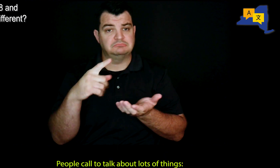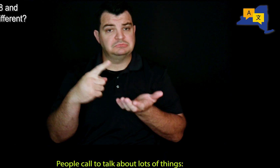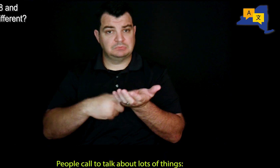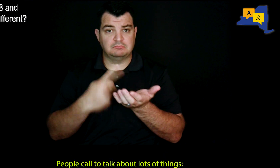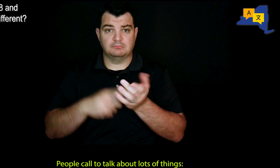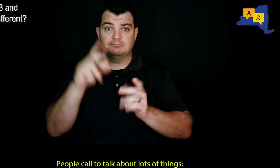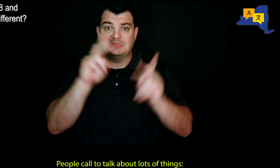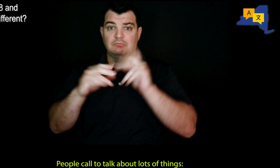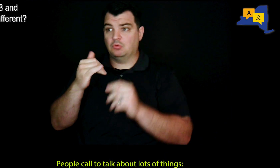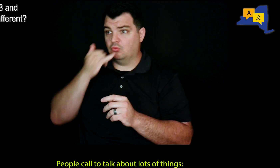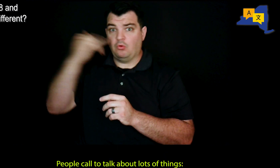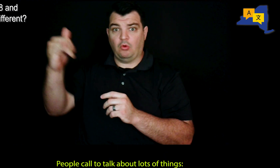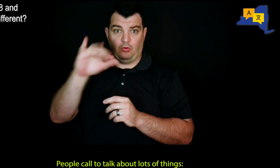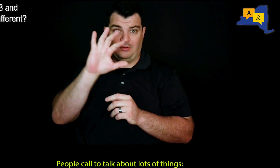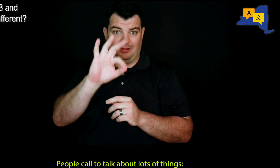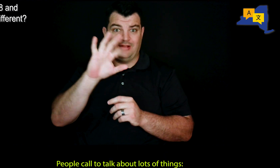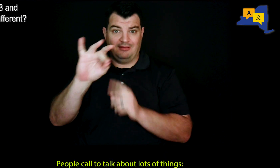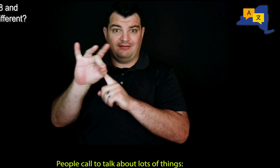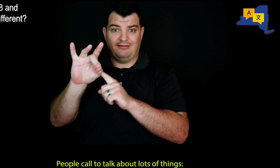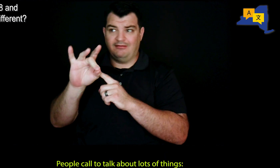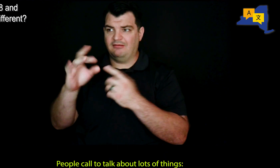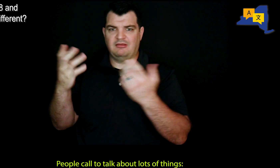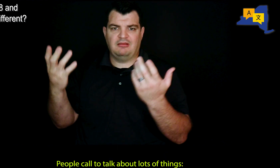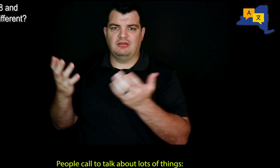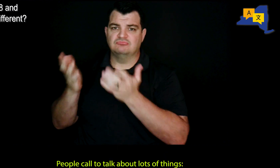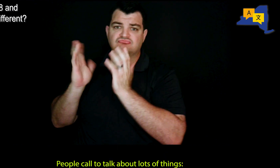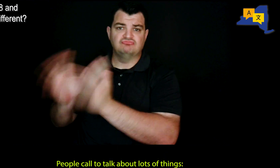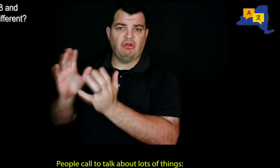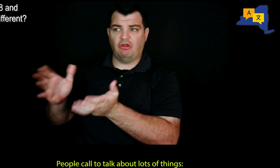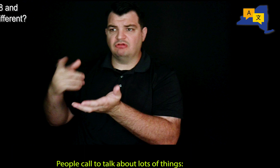People call to talk about lots of things: